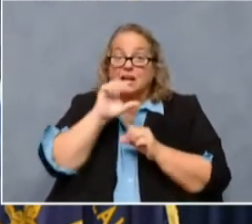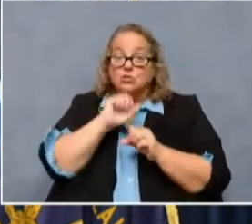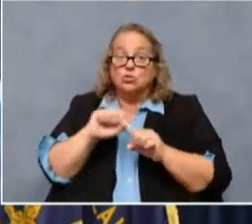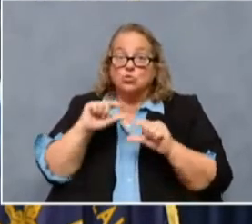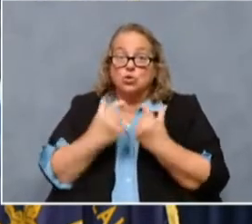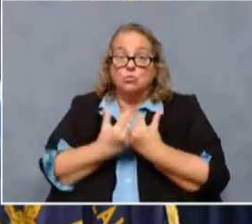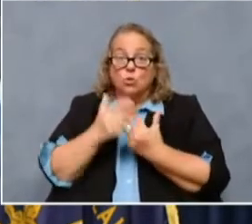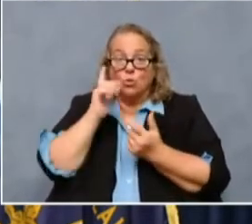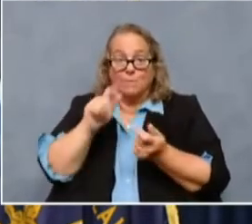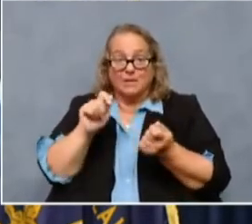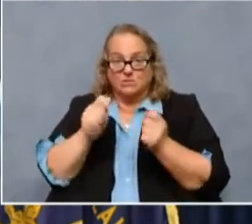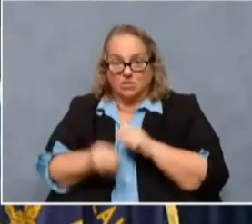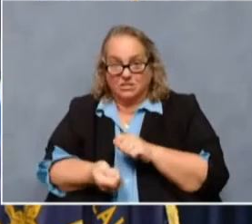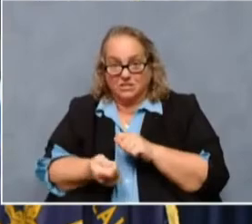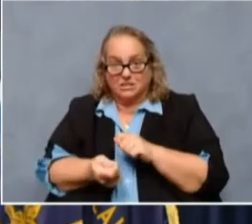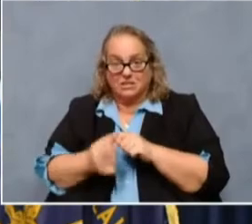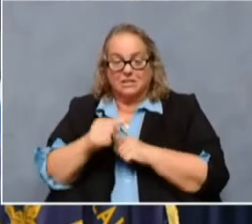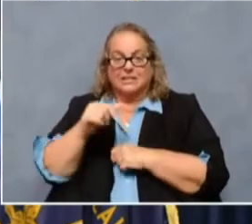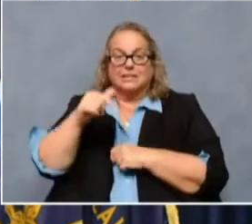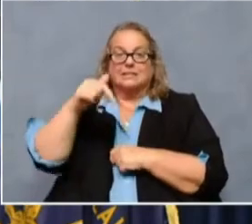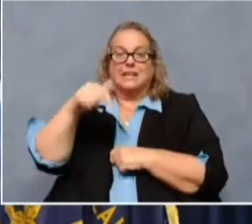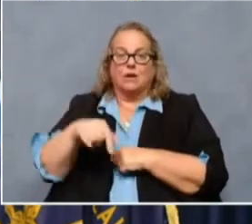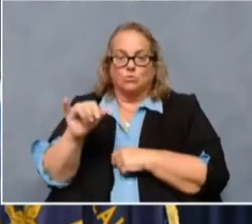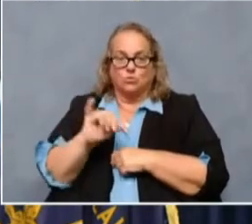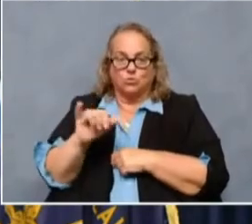And so we'll start presenting that data again. But with the injustice with the